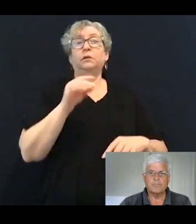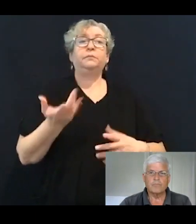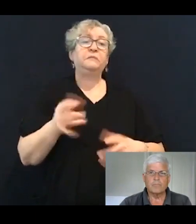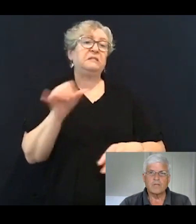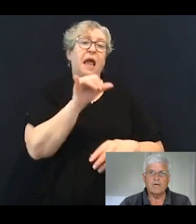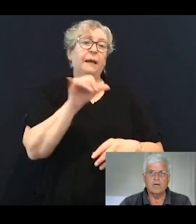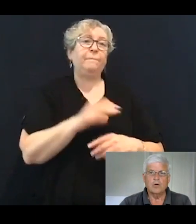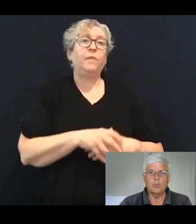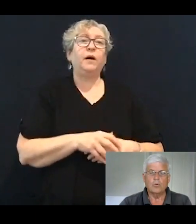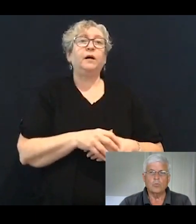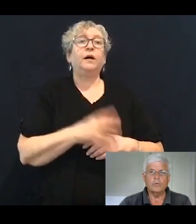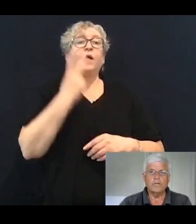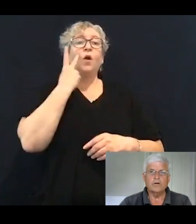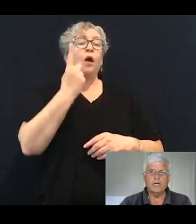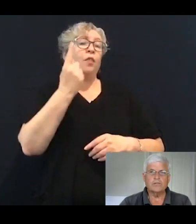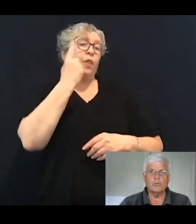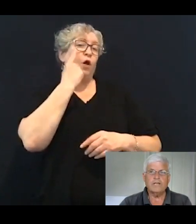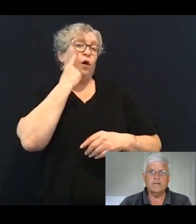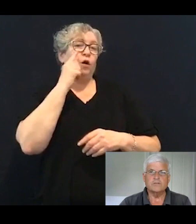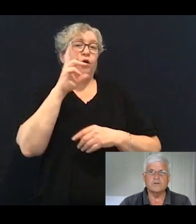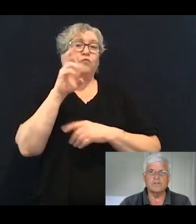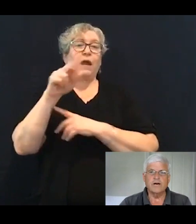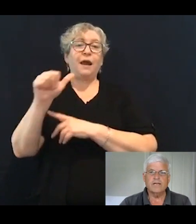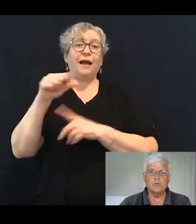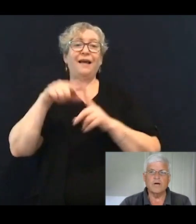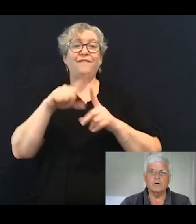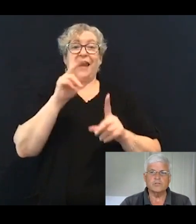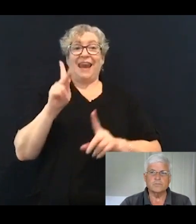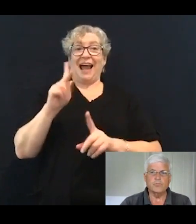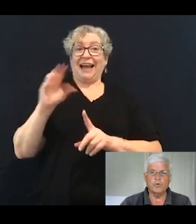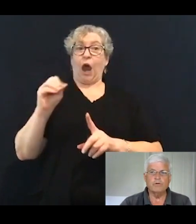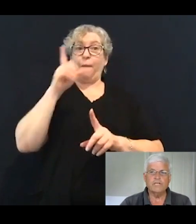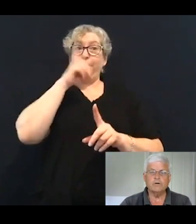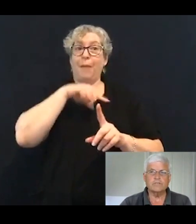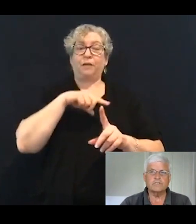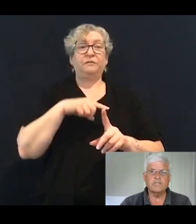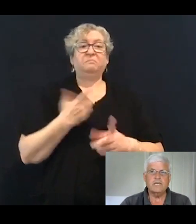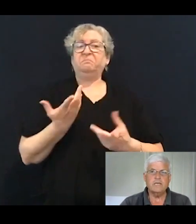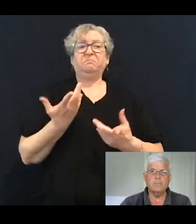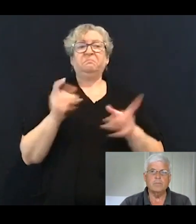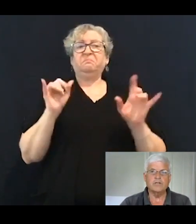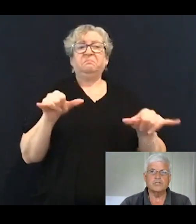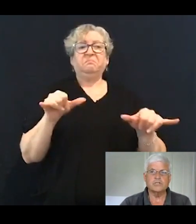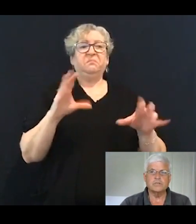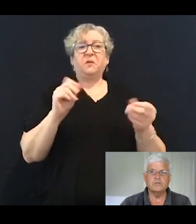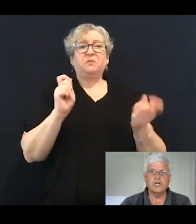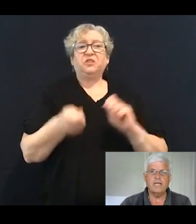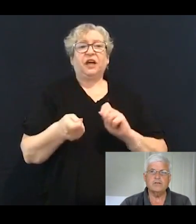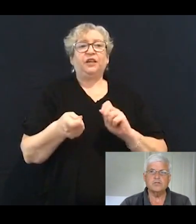When we look at the retinas of the knockout mouse, and we really don't see much change between the knockout